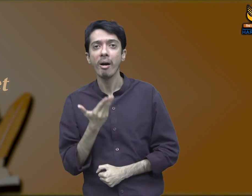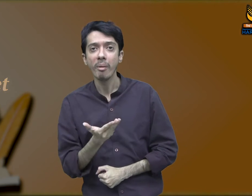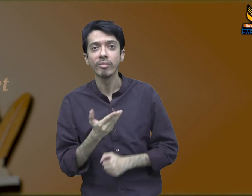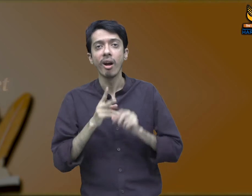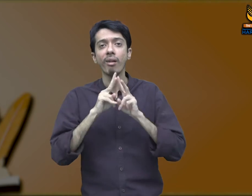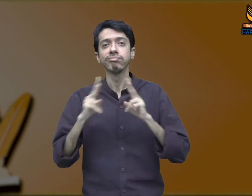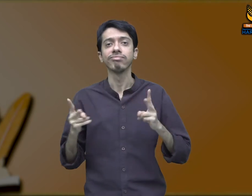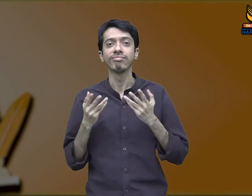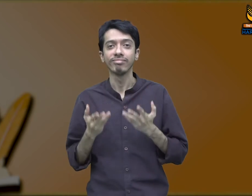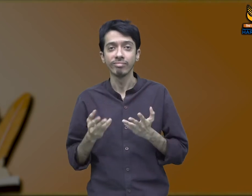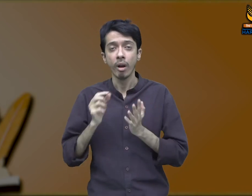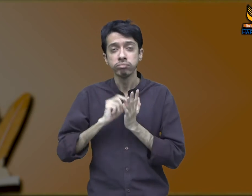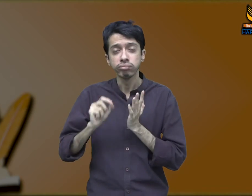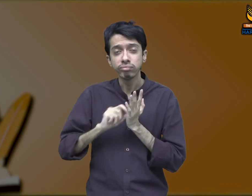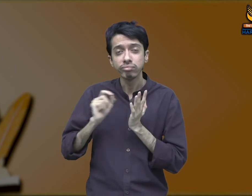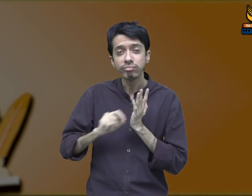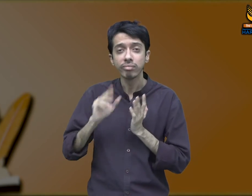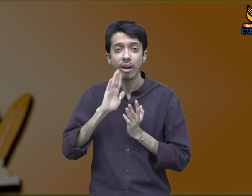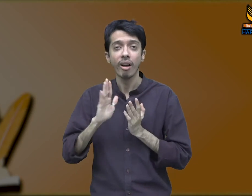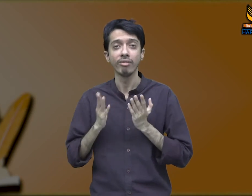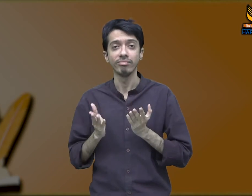This is how he beautifully explained his love for his wife.